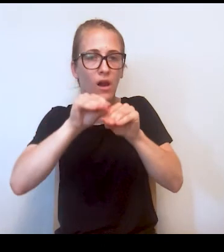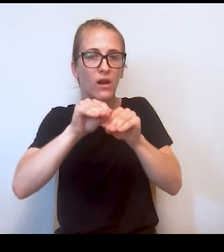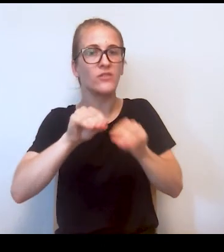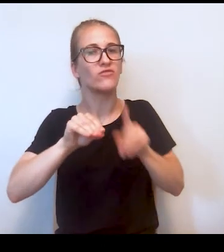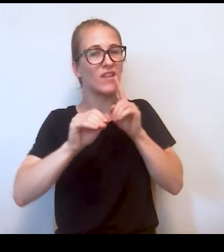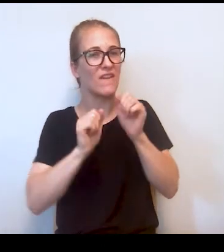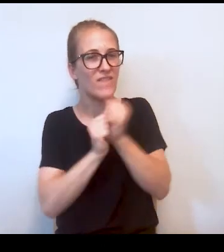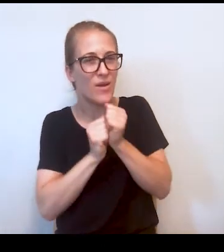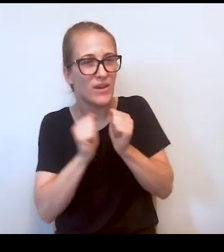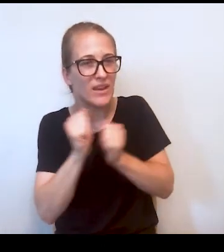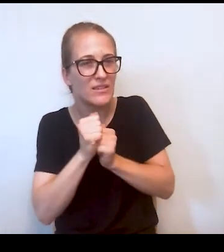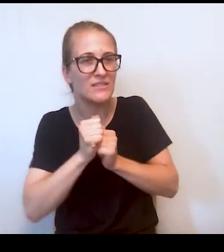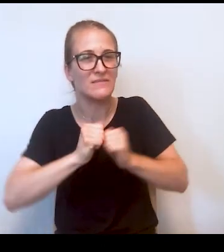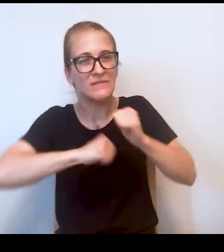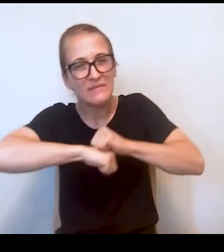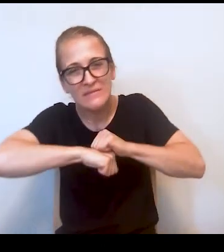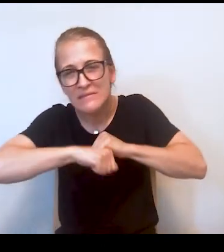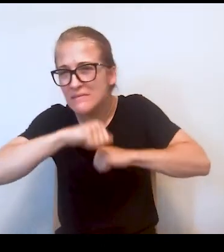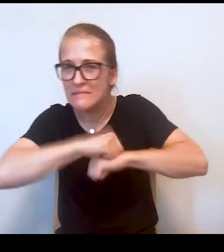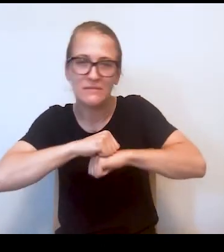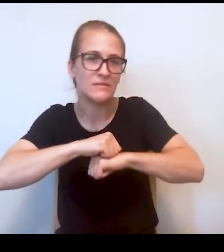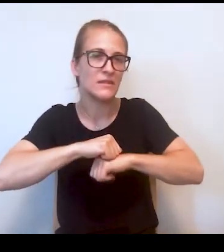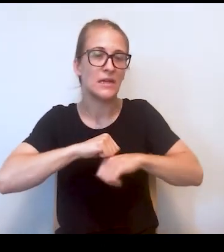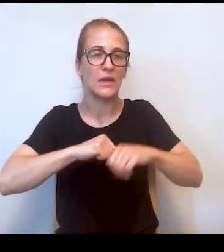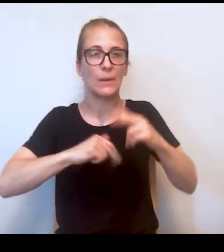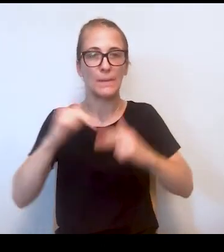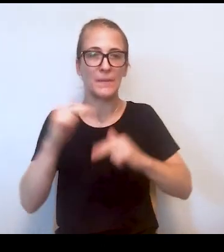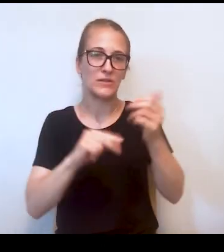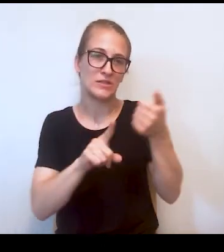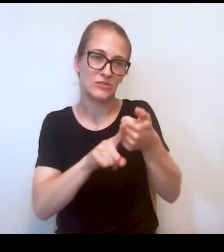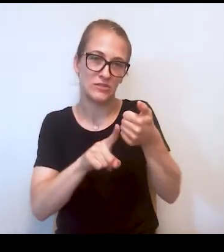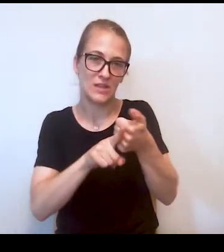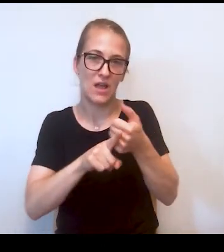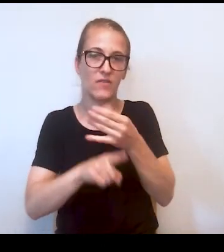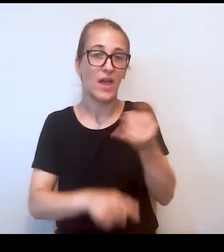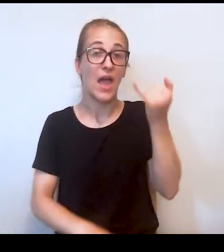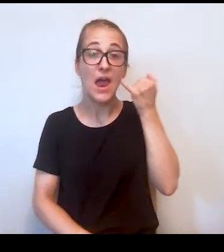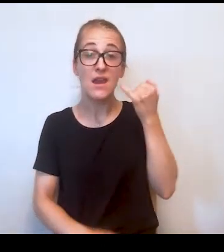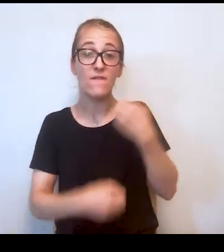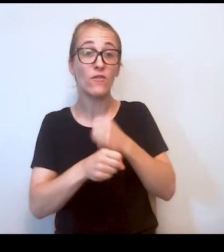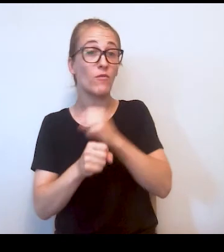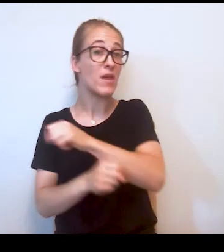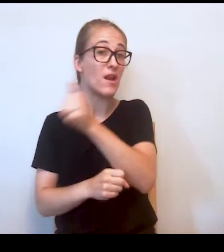we'd love to know about that. And also, what can our audience do